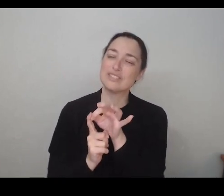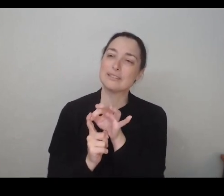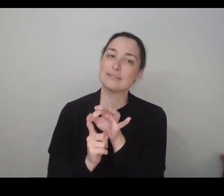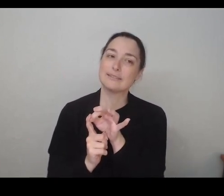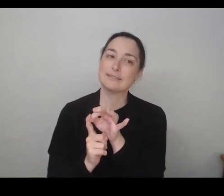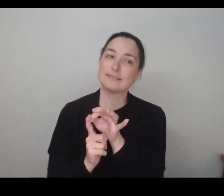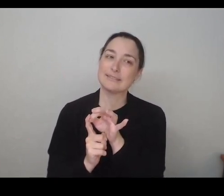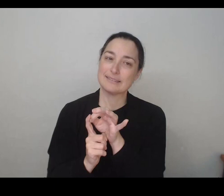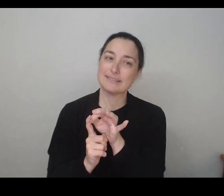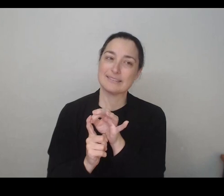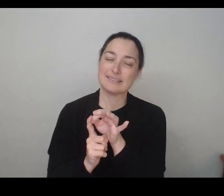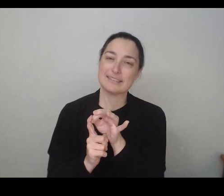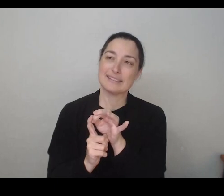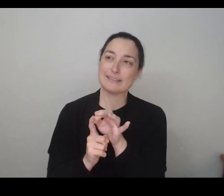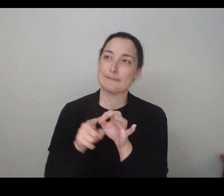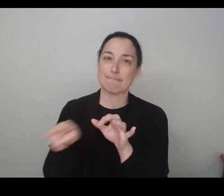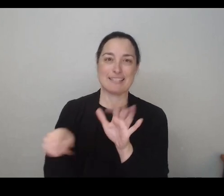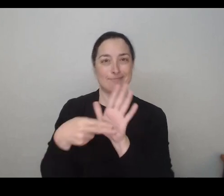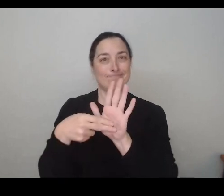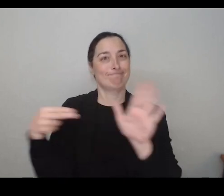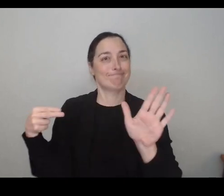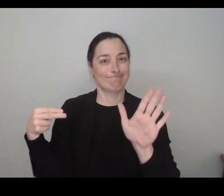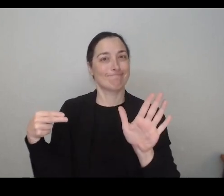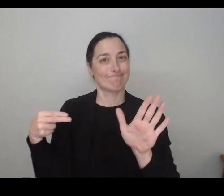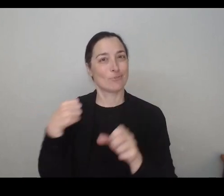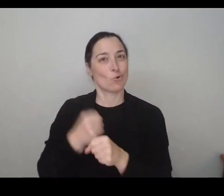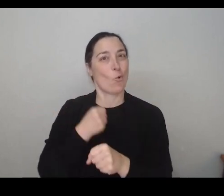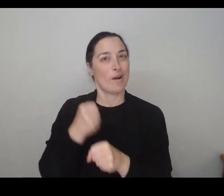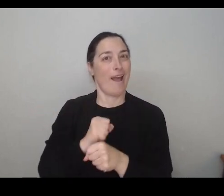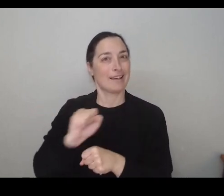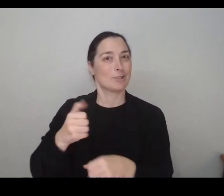of easy cliche around Gauguin and all those postcards.